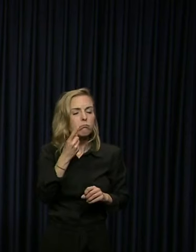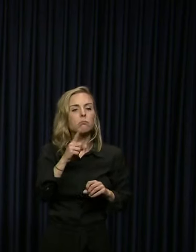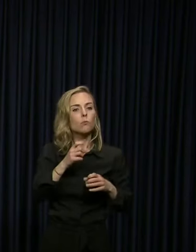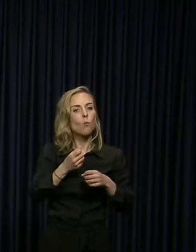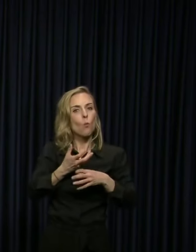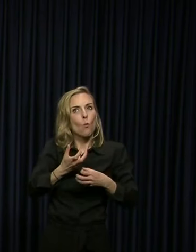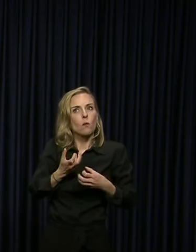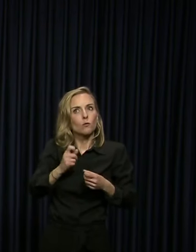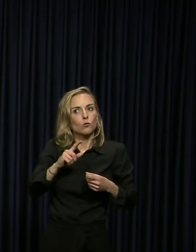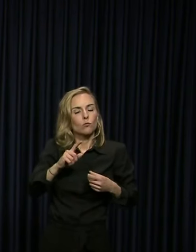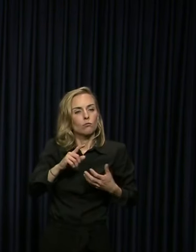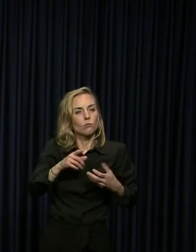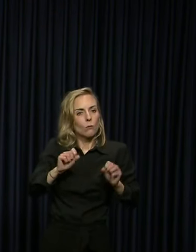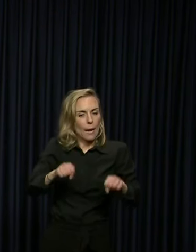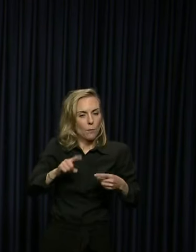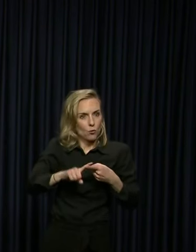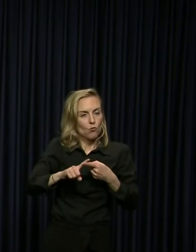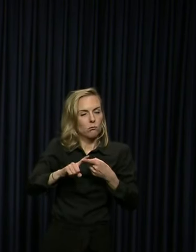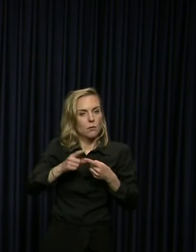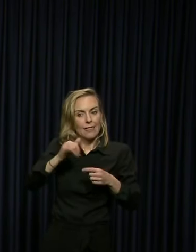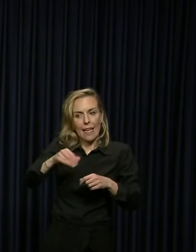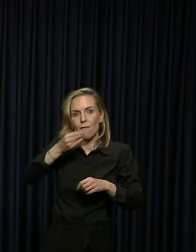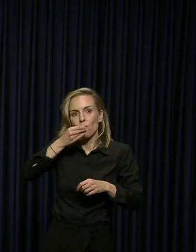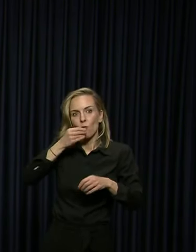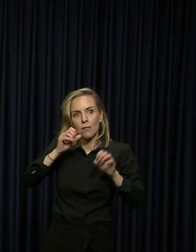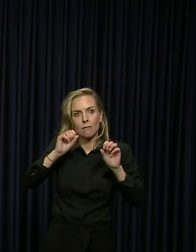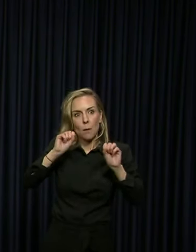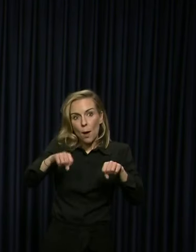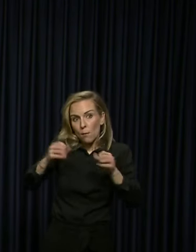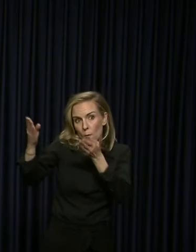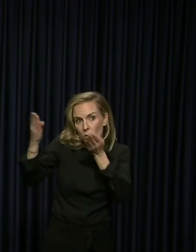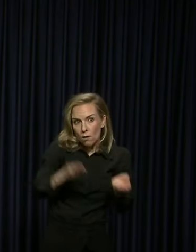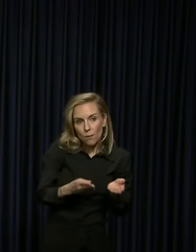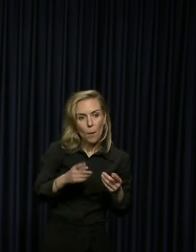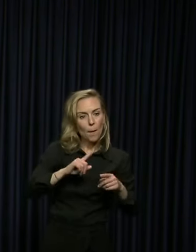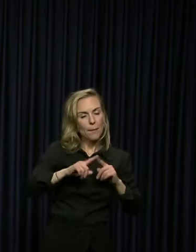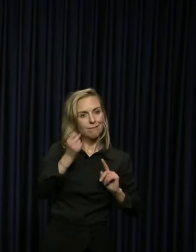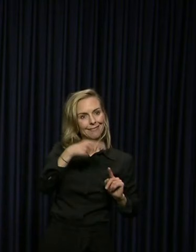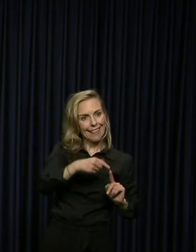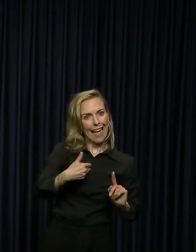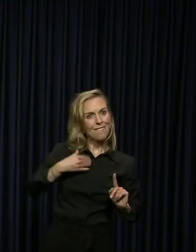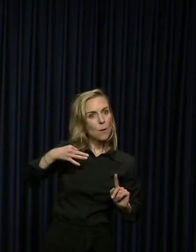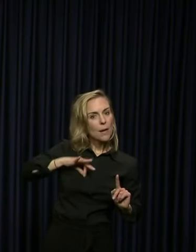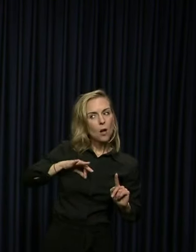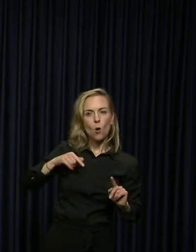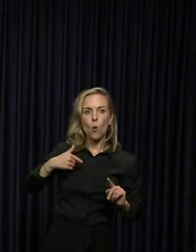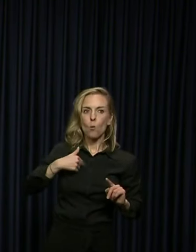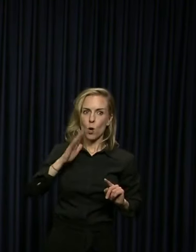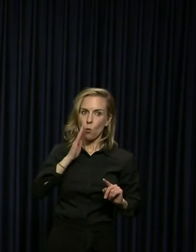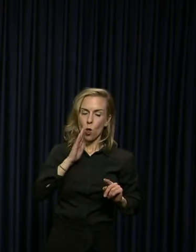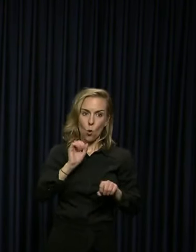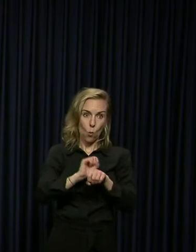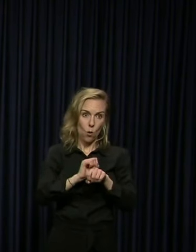THAT'S HOW WE GO FROM THE STRICT COMPLIANCE -- CAN YOU SHOW IT AGAIN, JAMES -- TO THE POOR